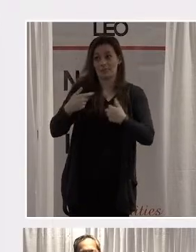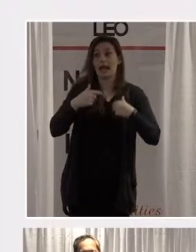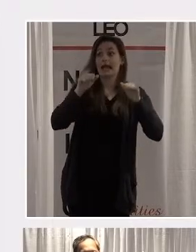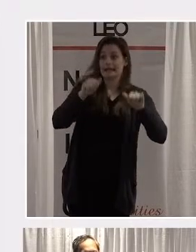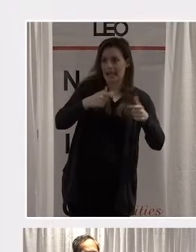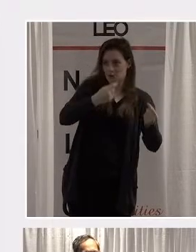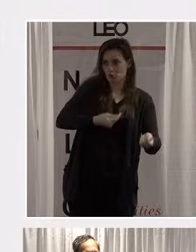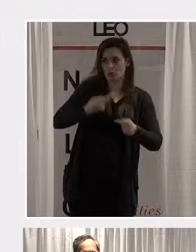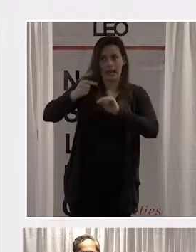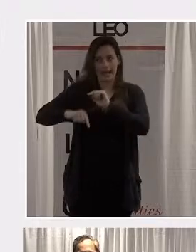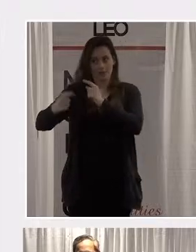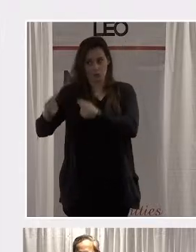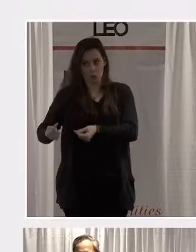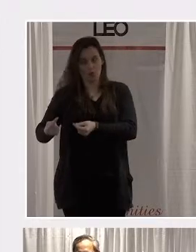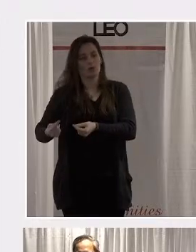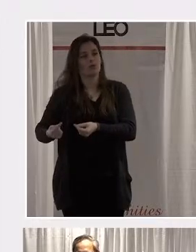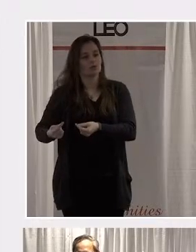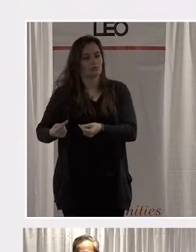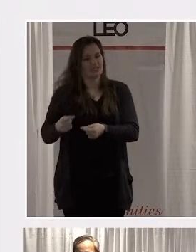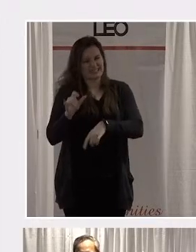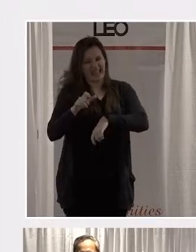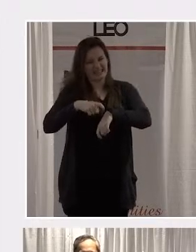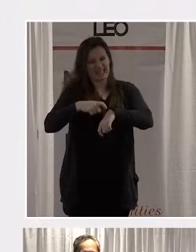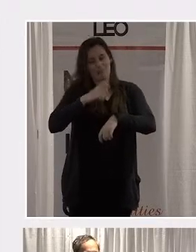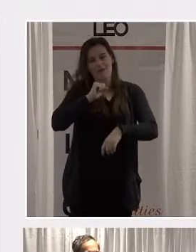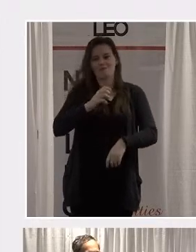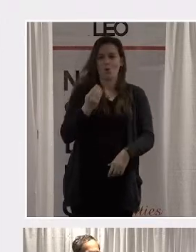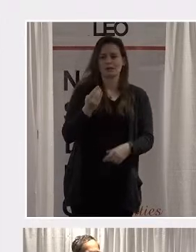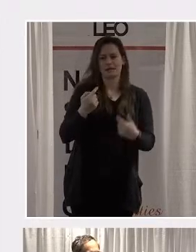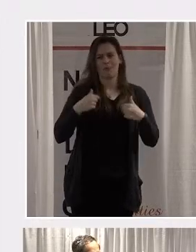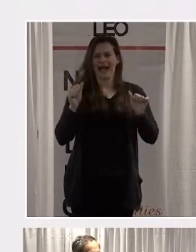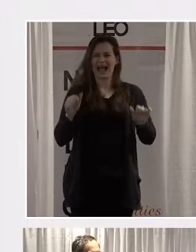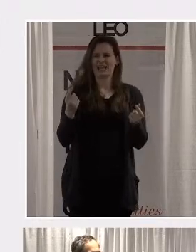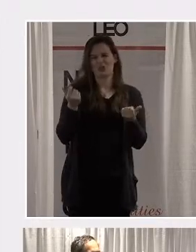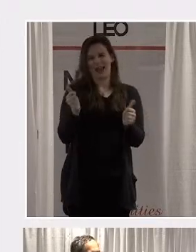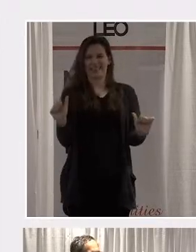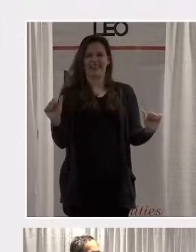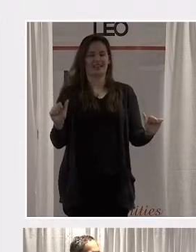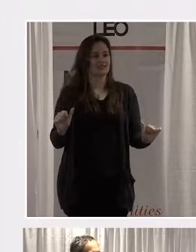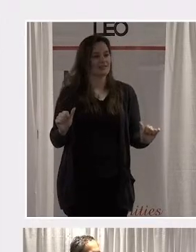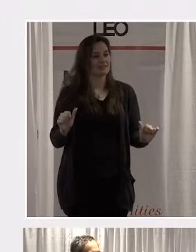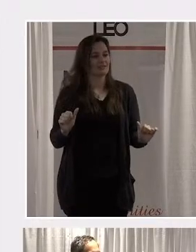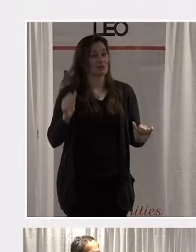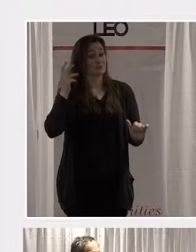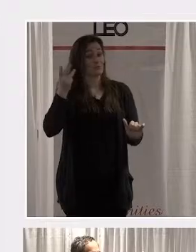BECAUSE, YOU KNOW, WHEN YOU ARE 14 YEARS OLD YOU THINK YOU ARE INVINCIBLE AND CAN DO ANYTHING. HE SAID YOU WILL NEVER BE AN EYE SURGEON.